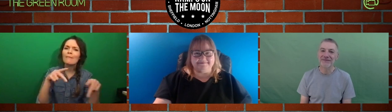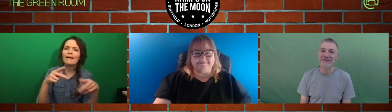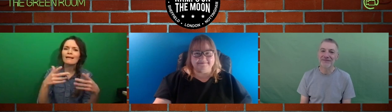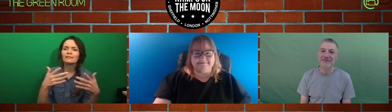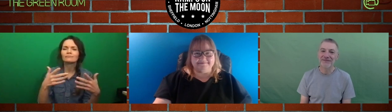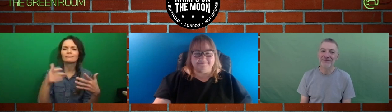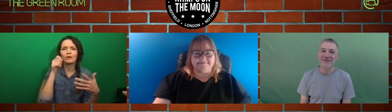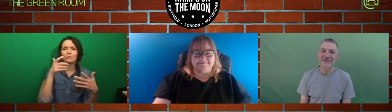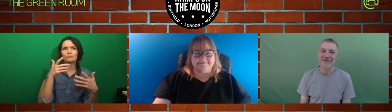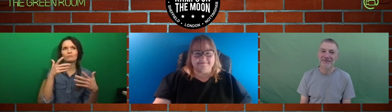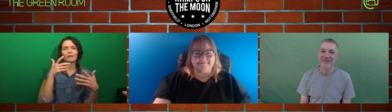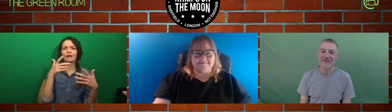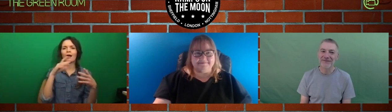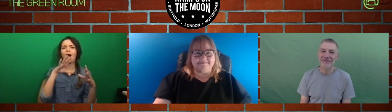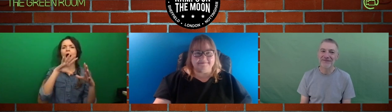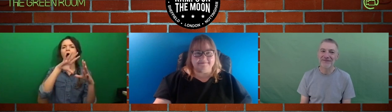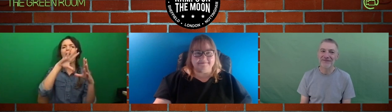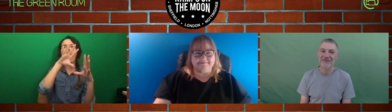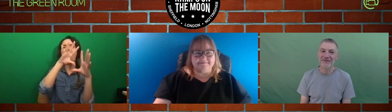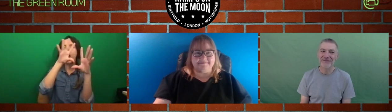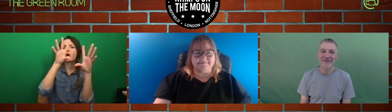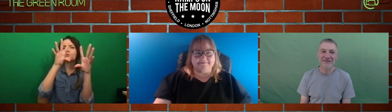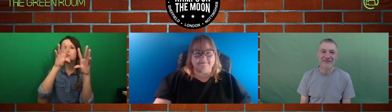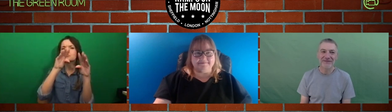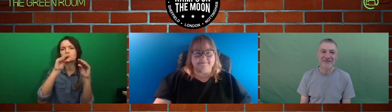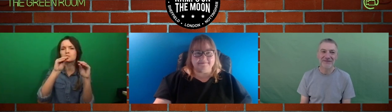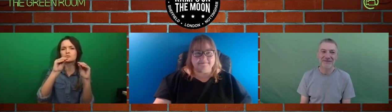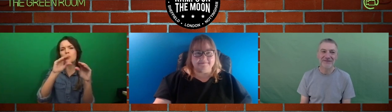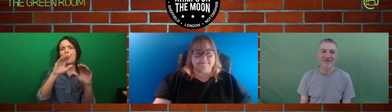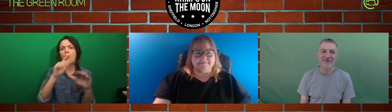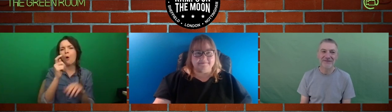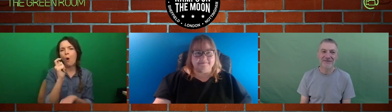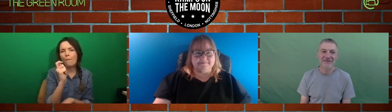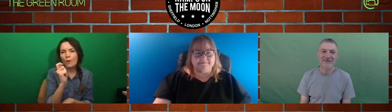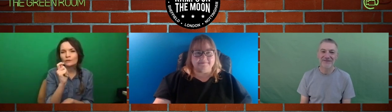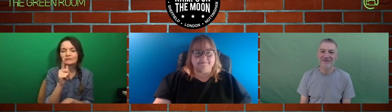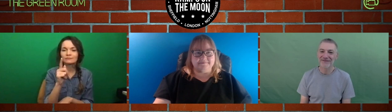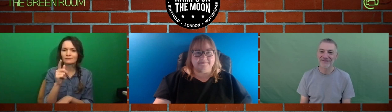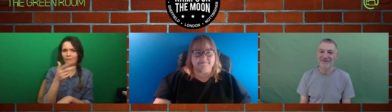towards the end of our chat now. So it's been lovely to have you. Is there